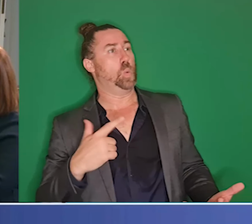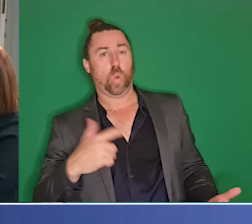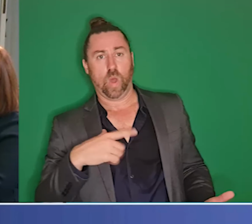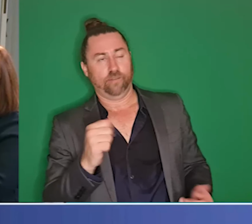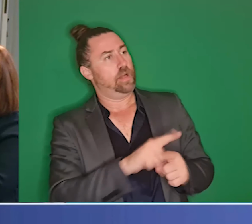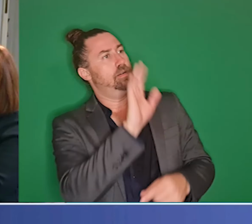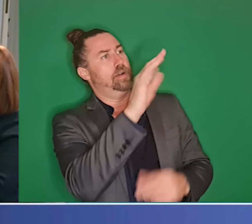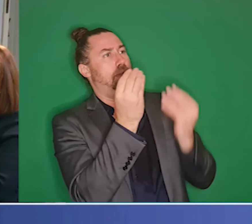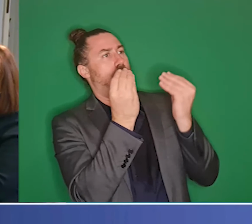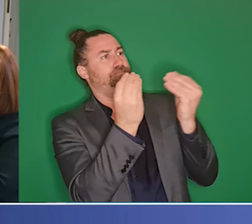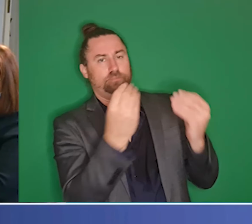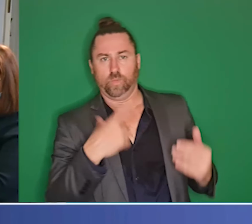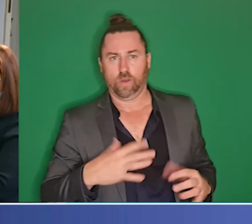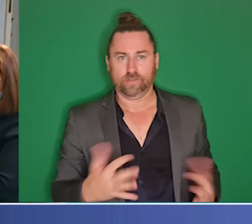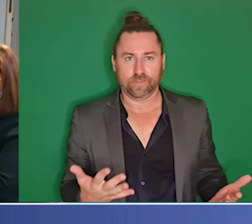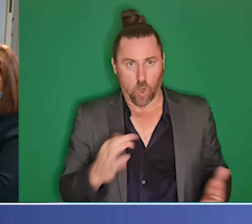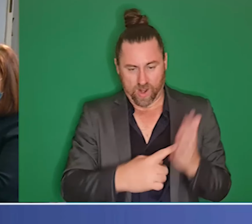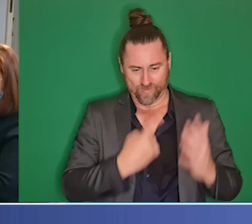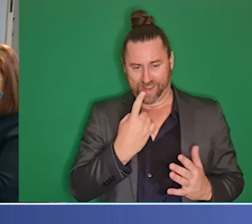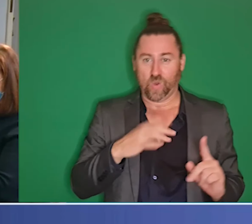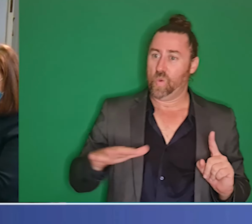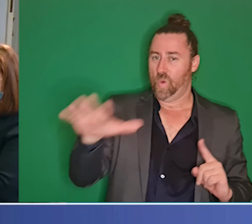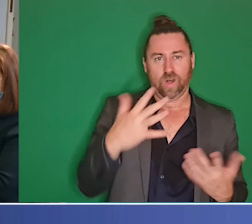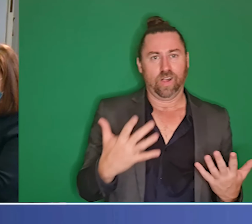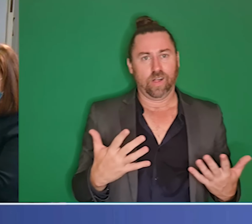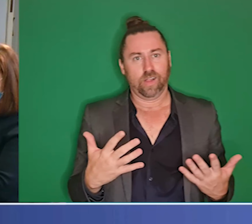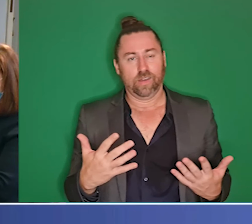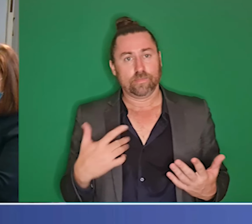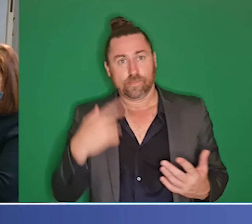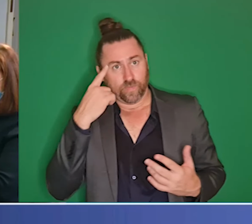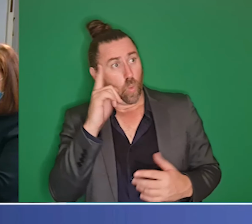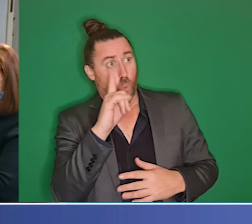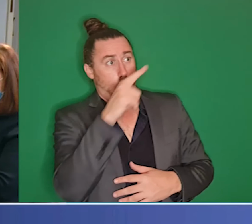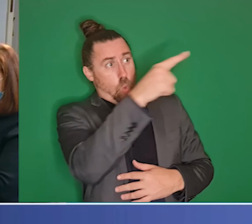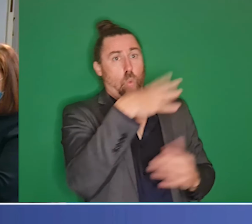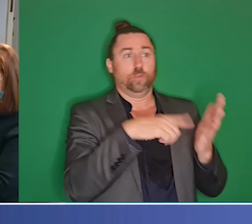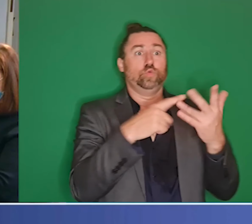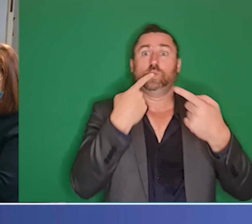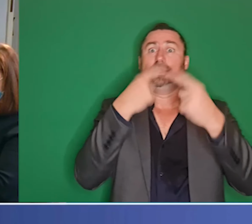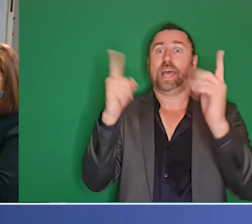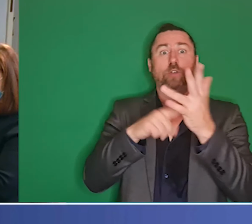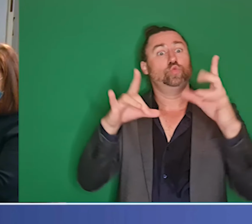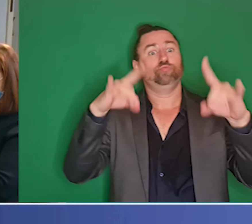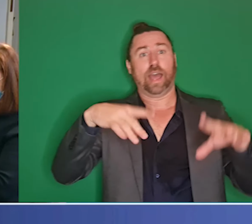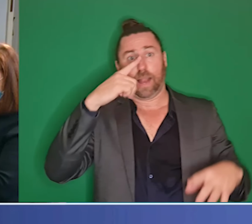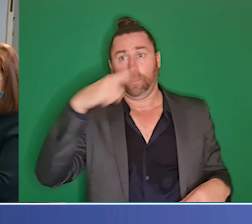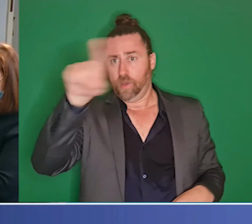The question basically is, can Australians... or what's your message to Australians who want them to be free?